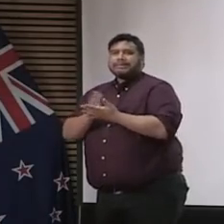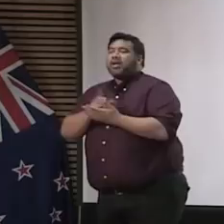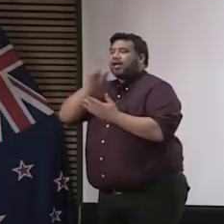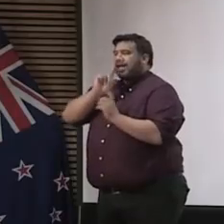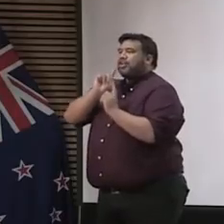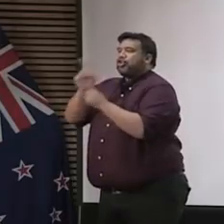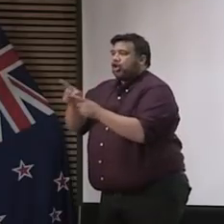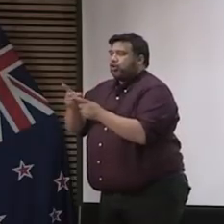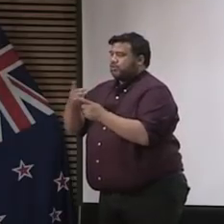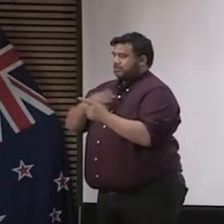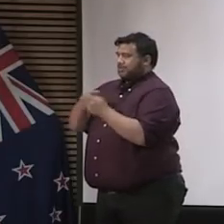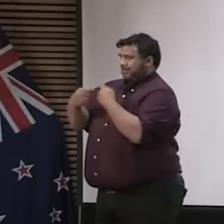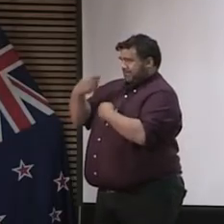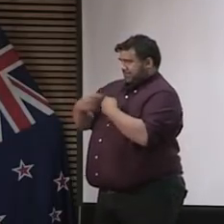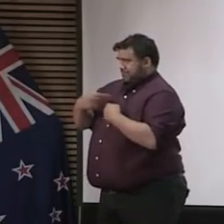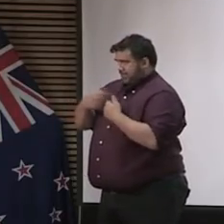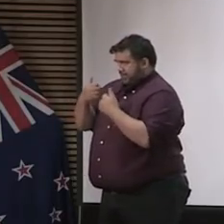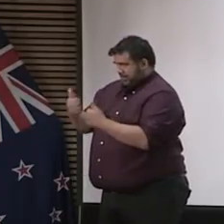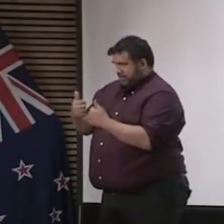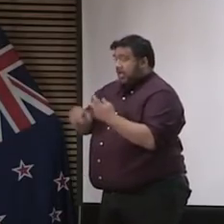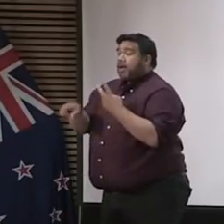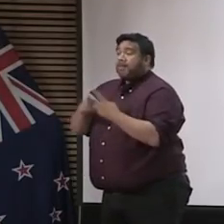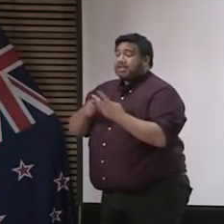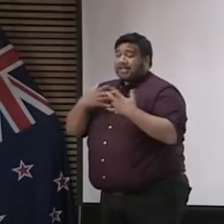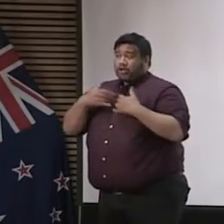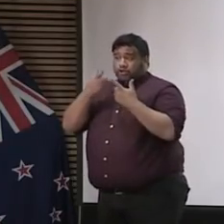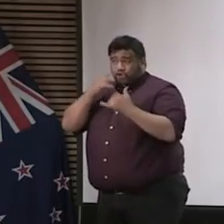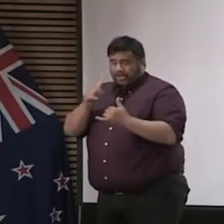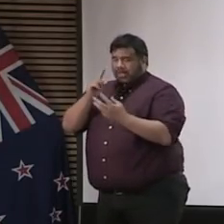general health and well being checks and flu vaccinations so clinics will be available